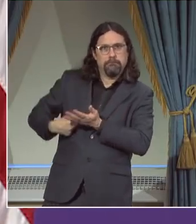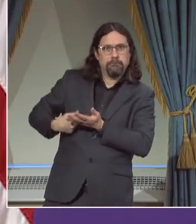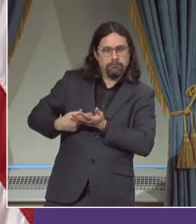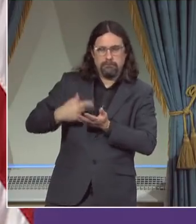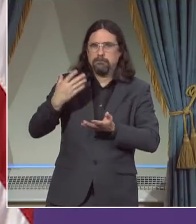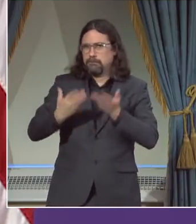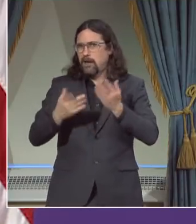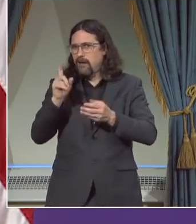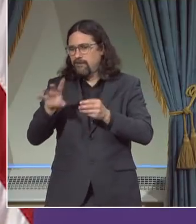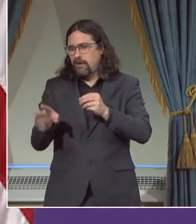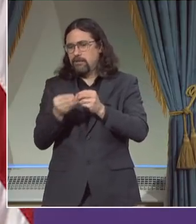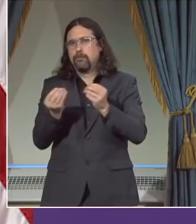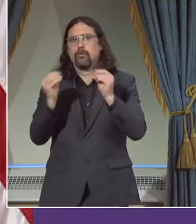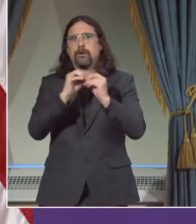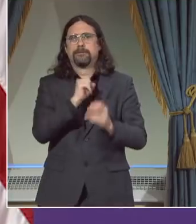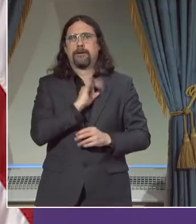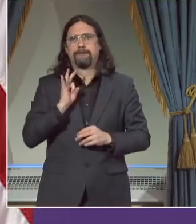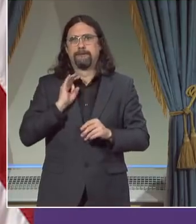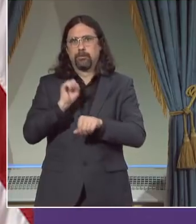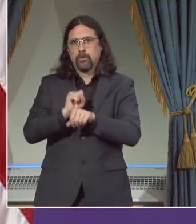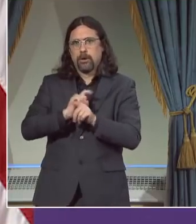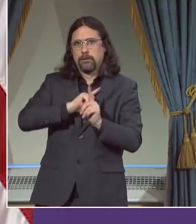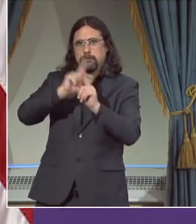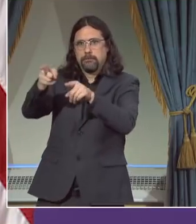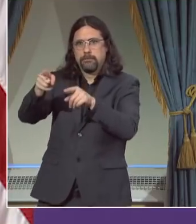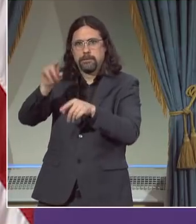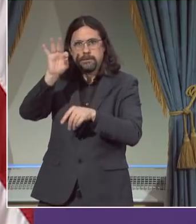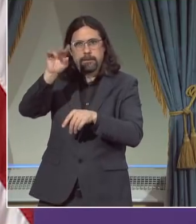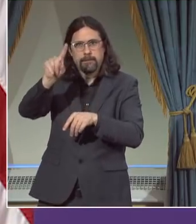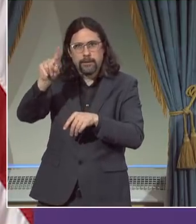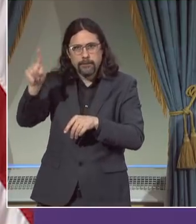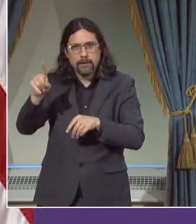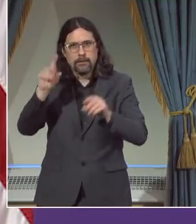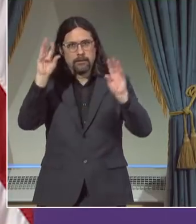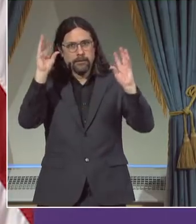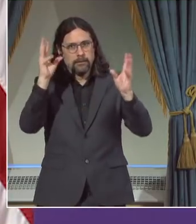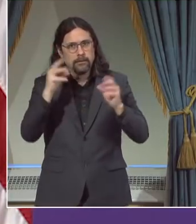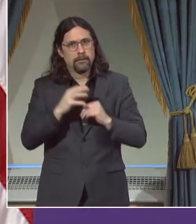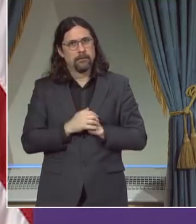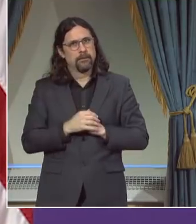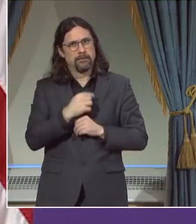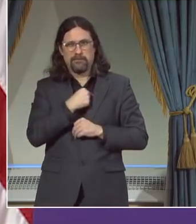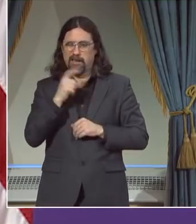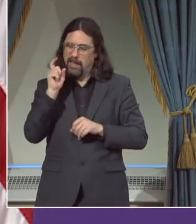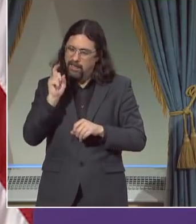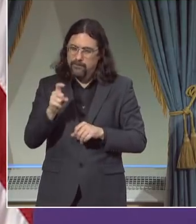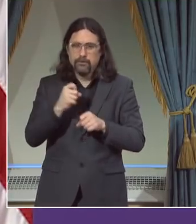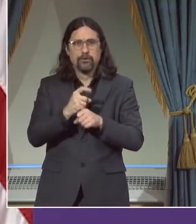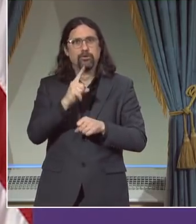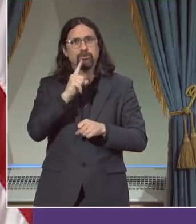PEOPLE INTO ADDITIONAL TYPES OF WORK, WHATEVER IT IS GOING TO TAKE TO MAKE SURE THAT THOSE EMERGENCY CALLS